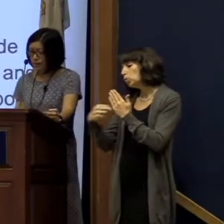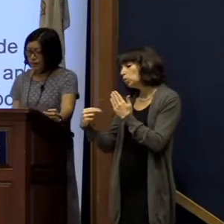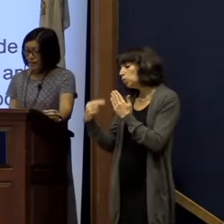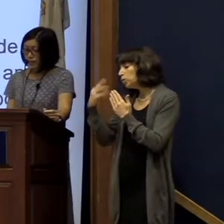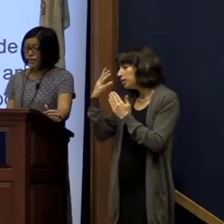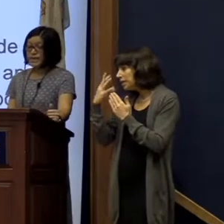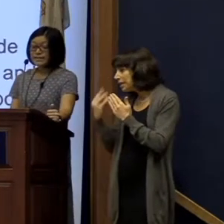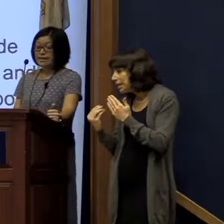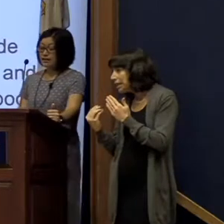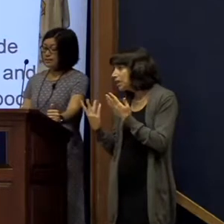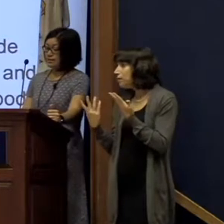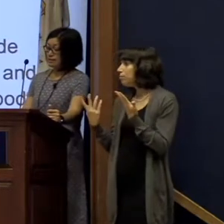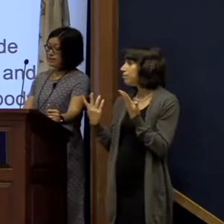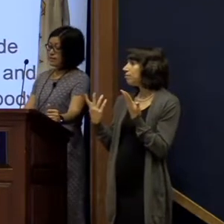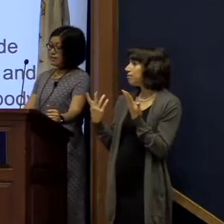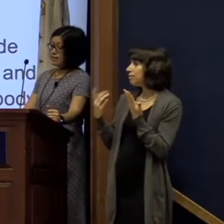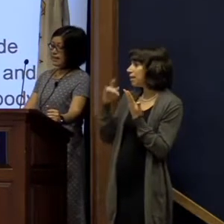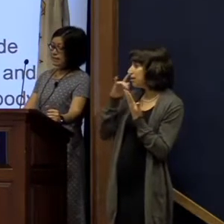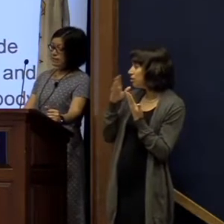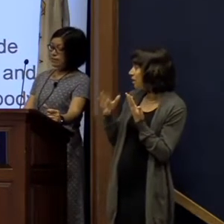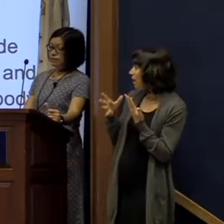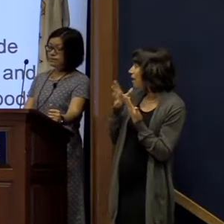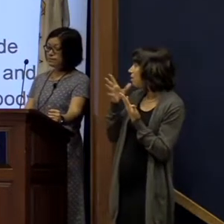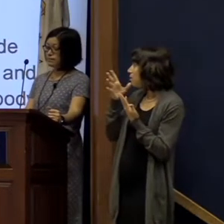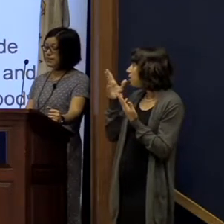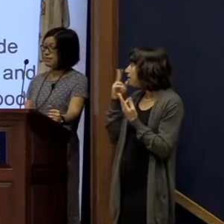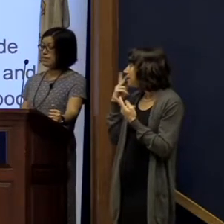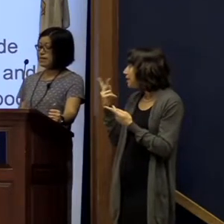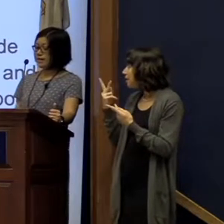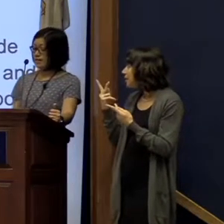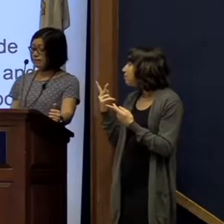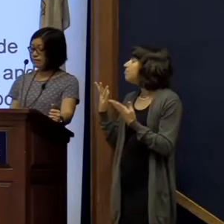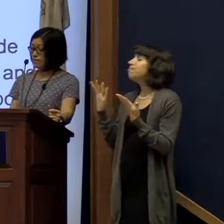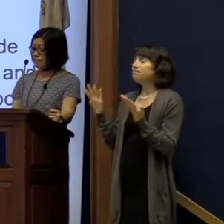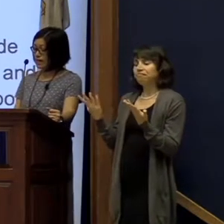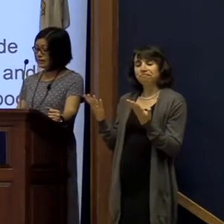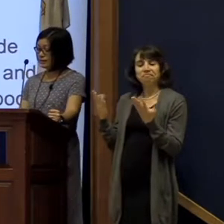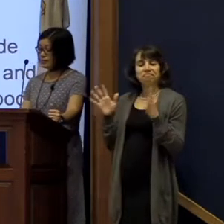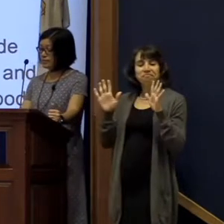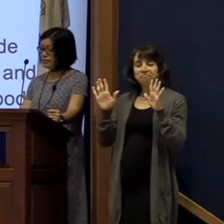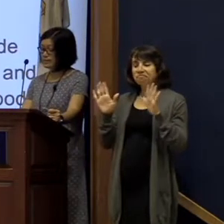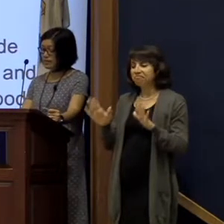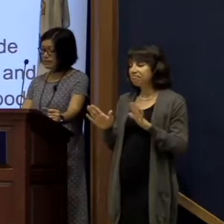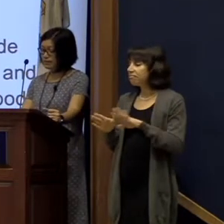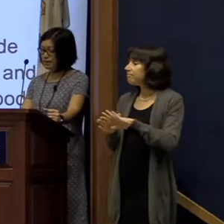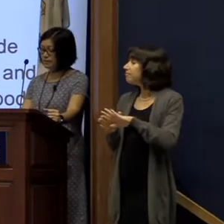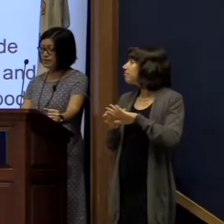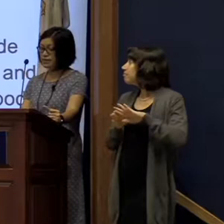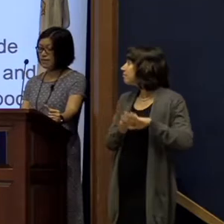So the next case is about Stephens light-up football Steven made a light-up football at his community STEM club after surveying